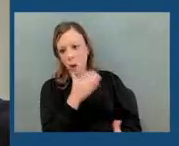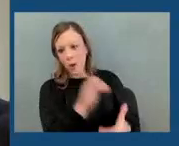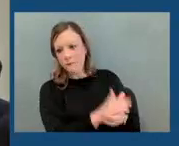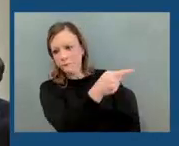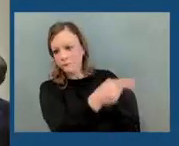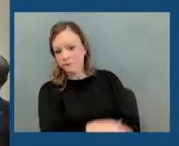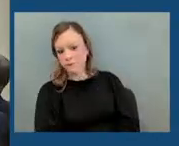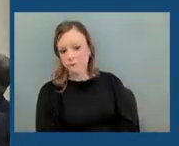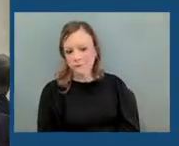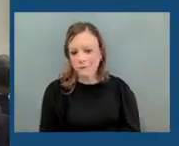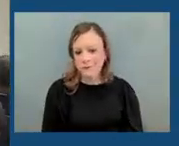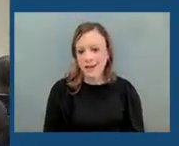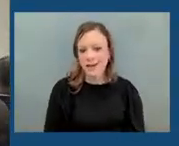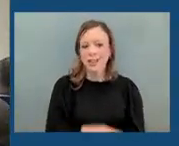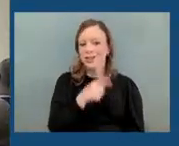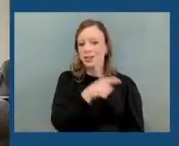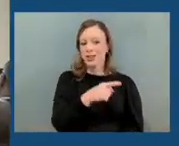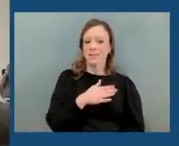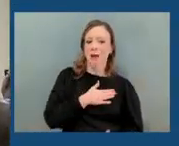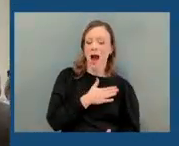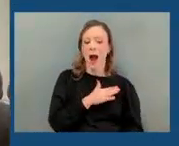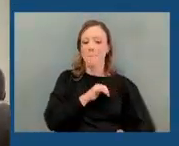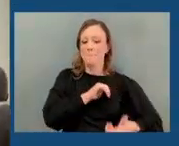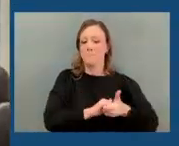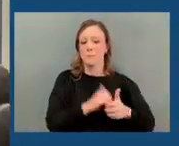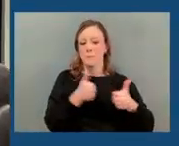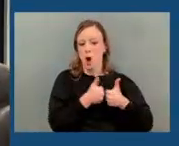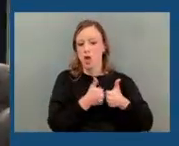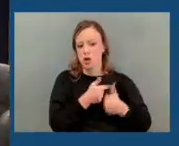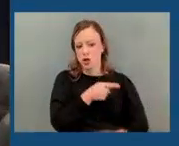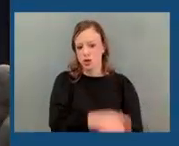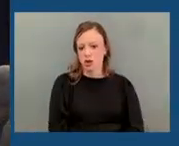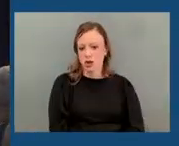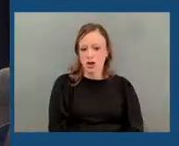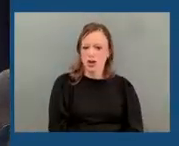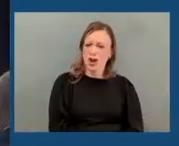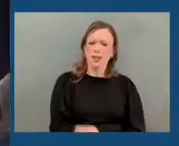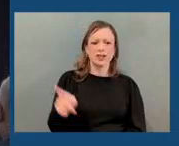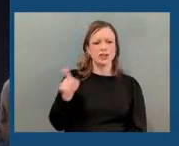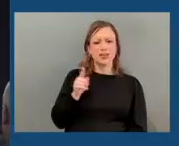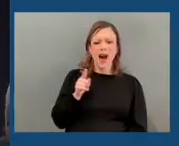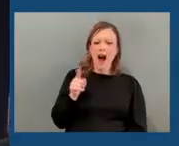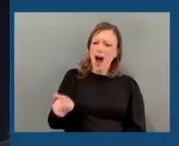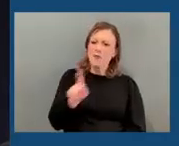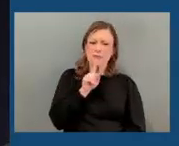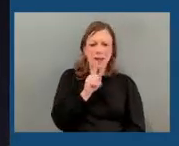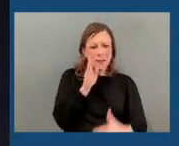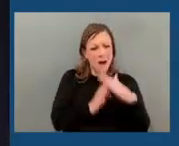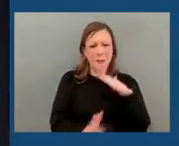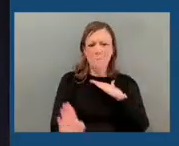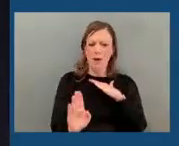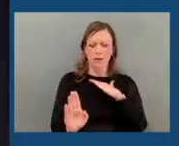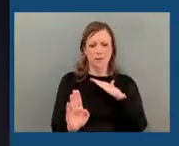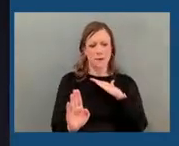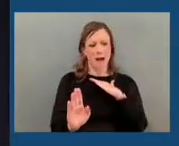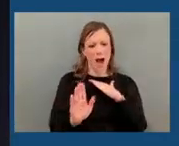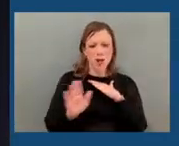I'm certainly humbled governor by your confidence and trust in me to serve as the new leader of the New York State police.